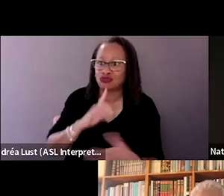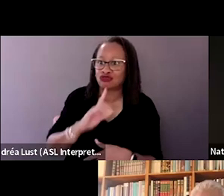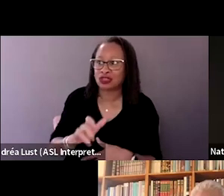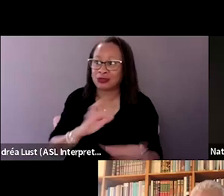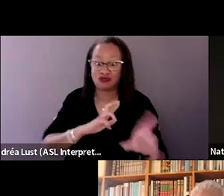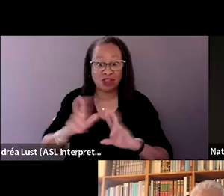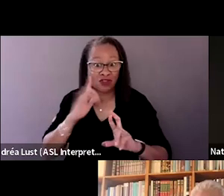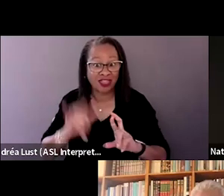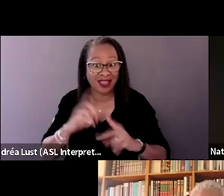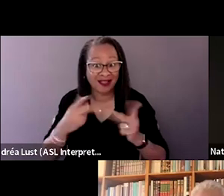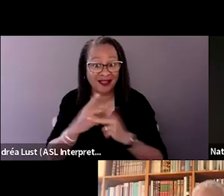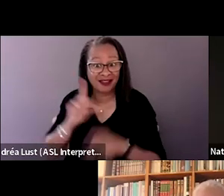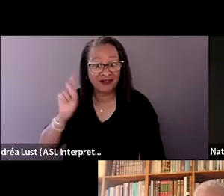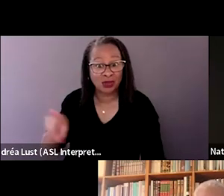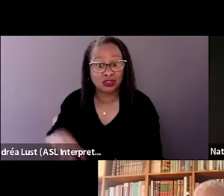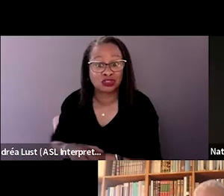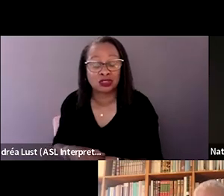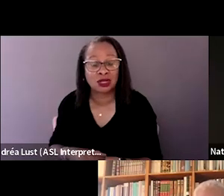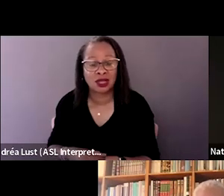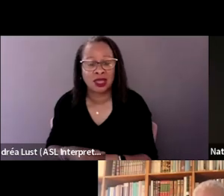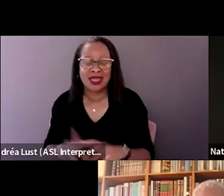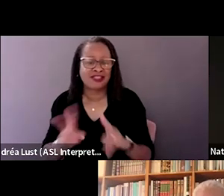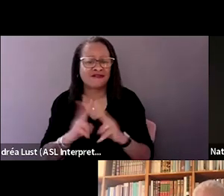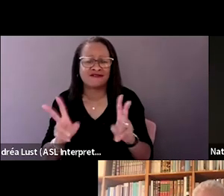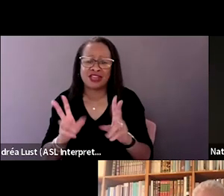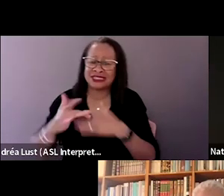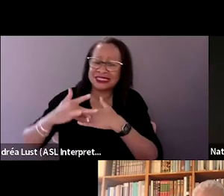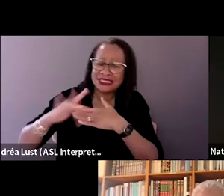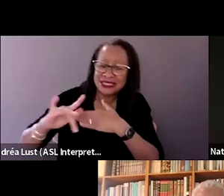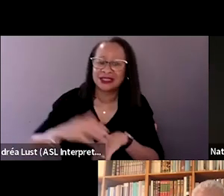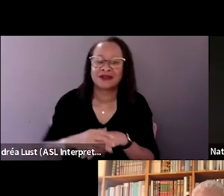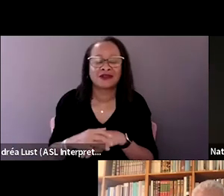And all the very delicate events in the world